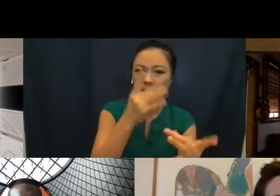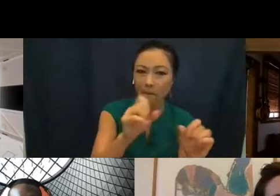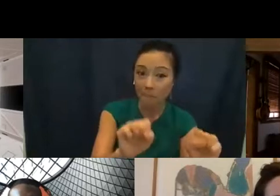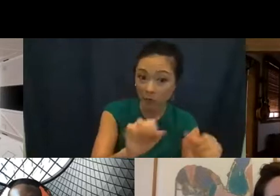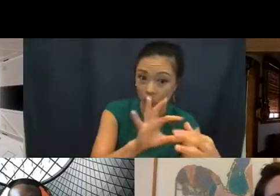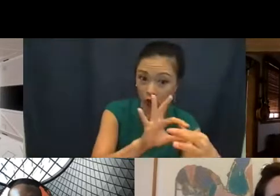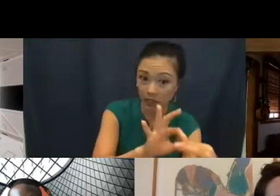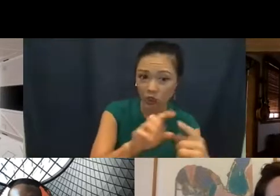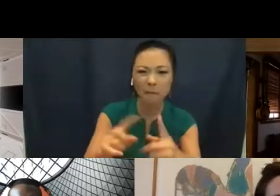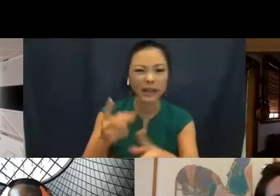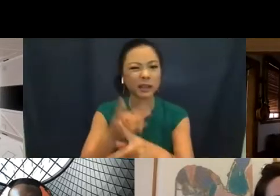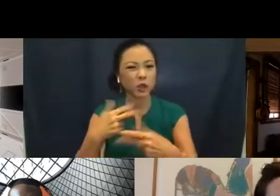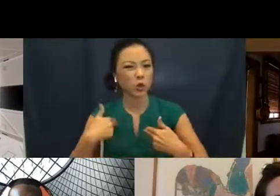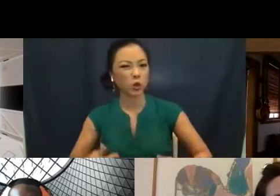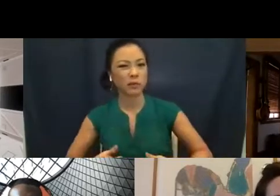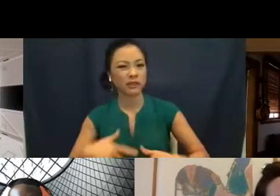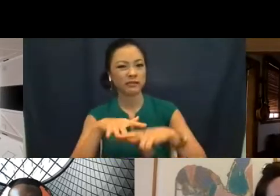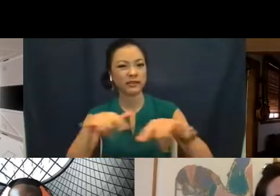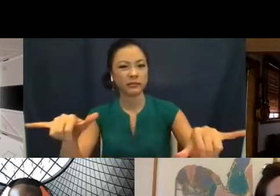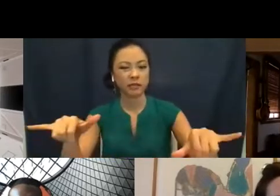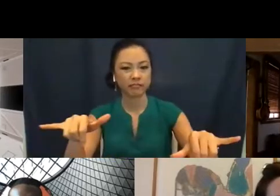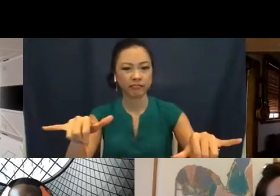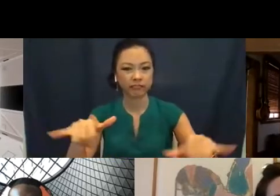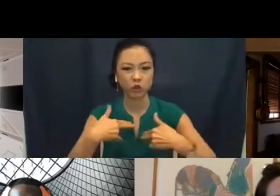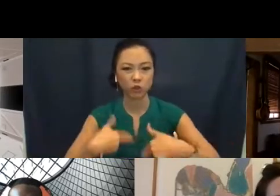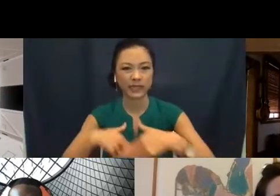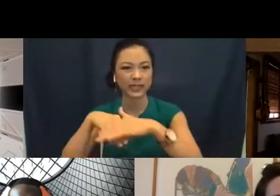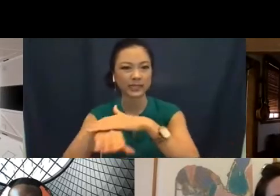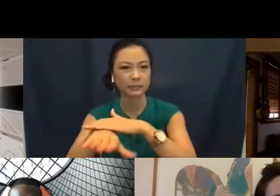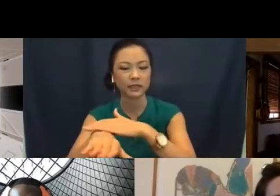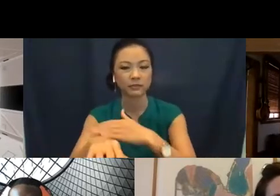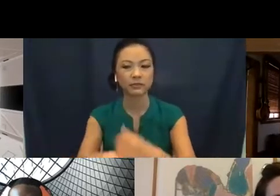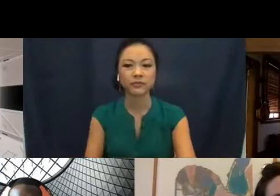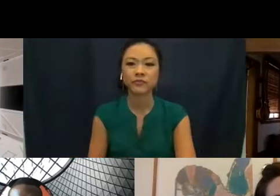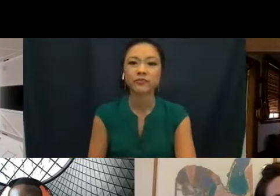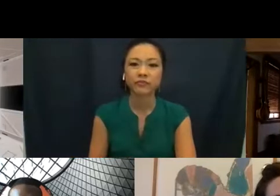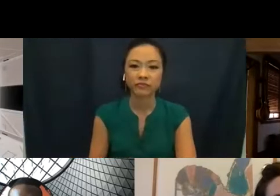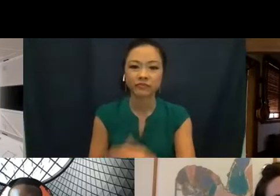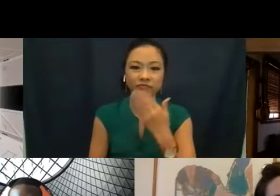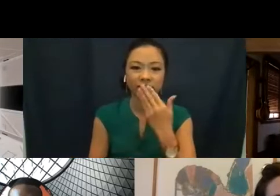Thank you. So much to dig through. I'm struck in listening to you all